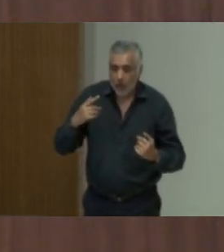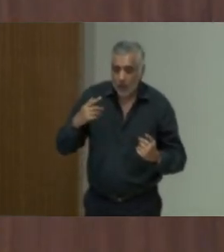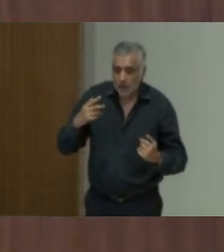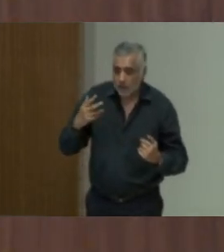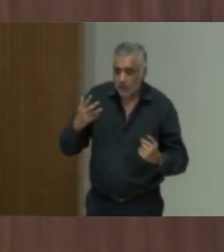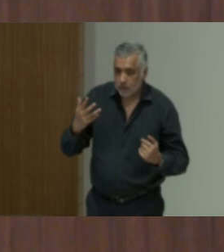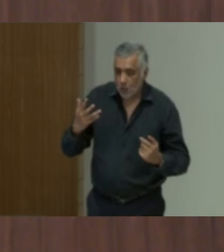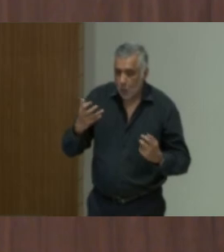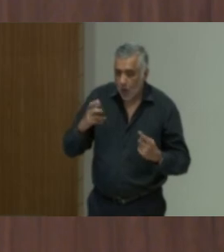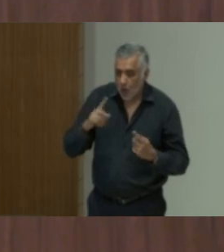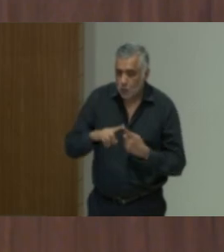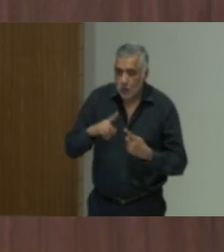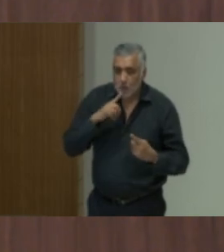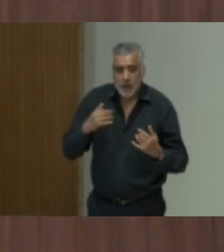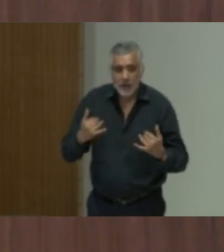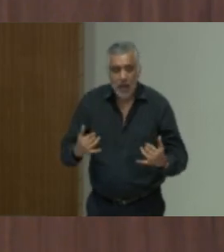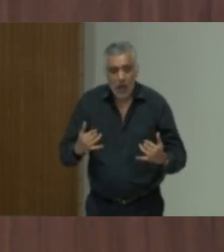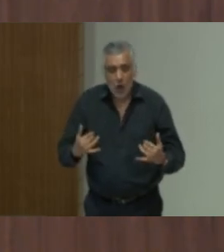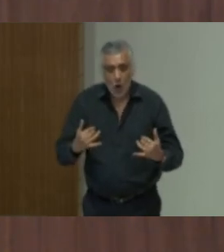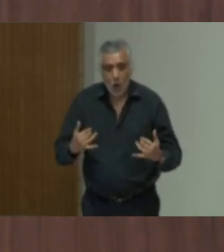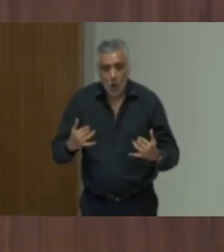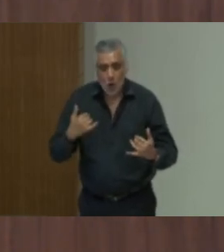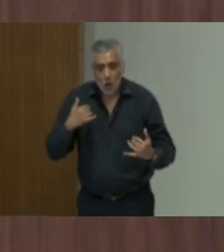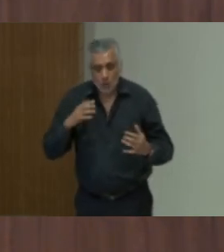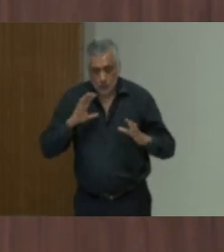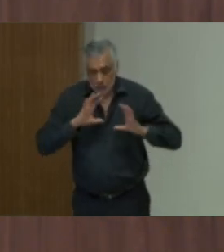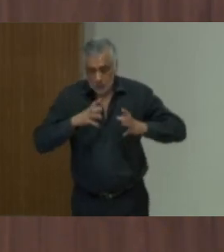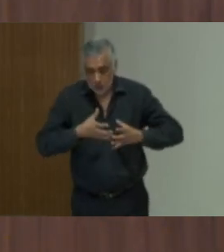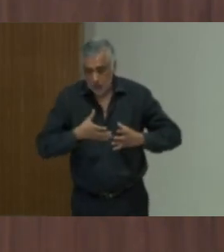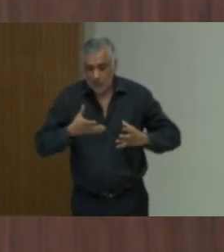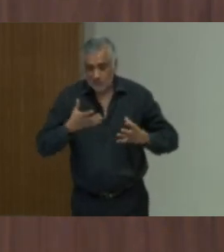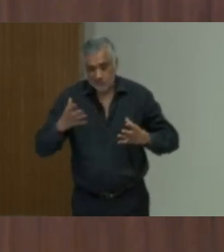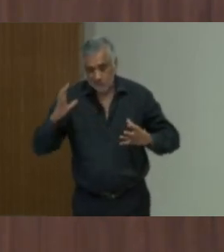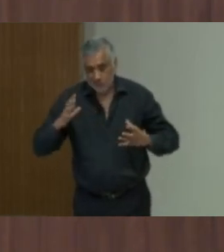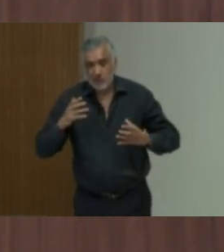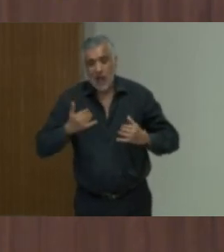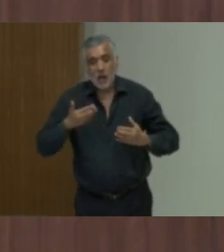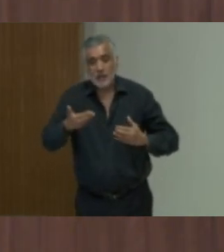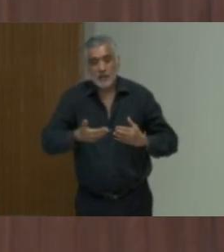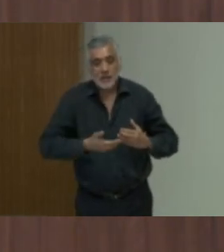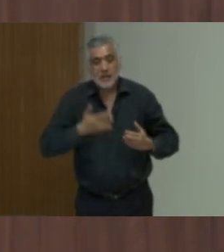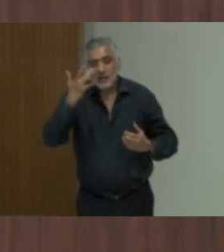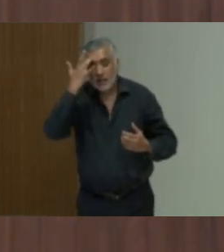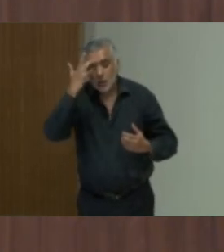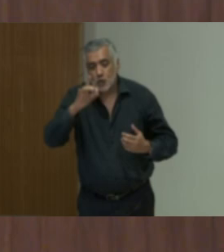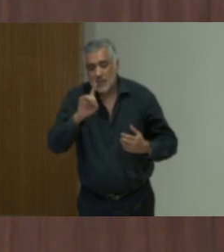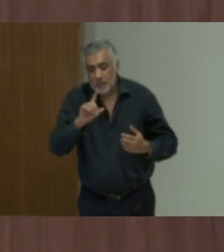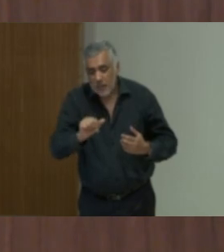But now is the start of the little congregation. It's welcome the intellectually disabled people.